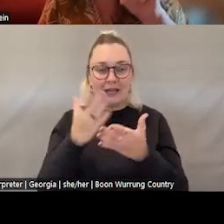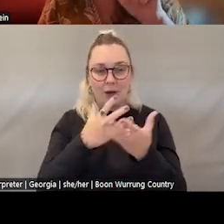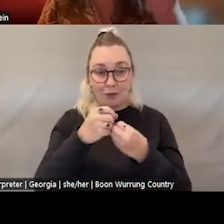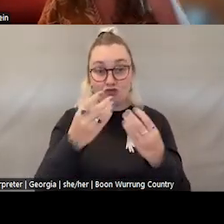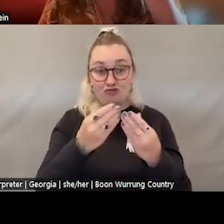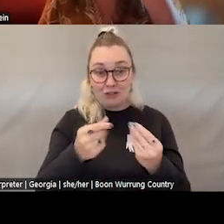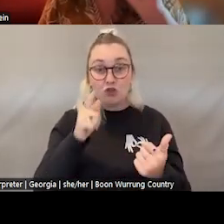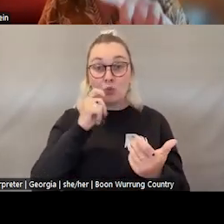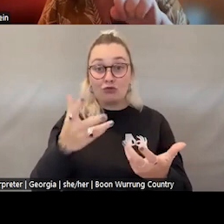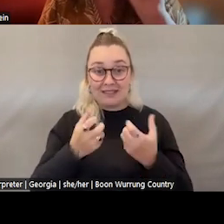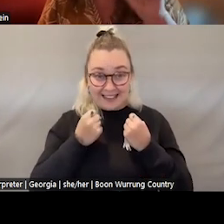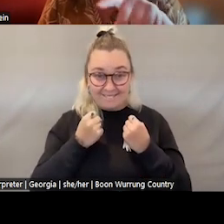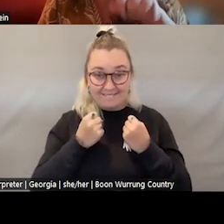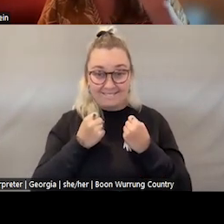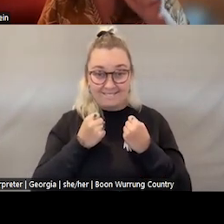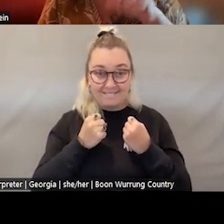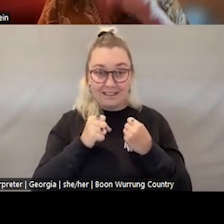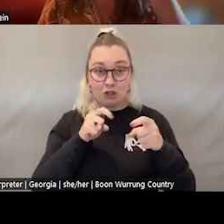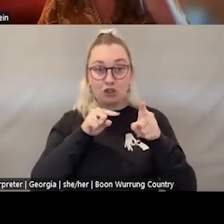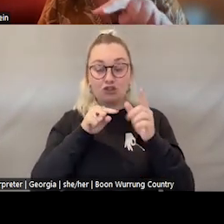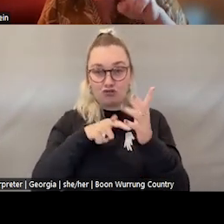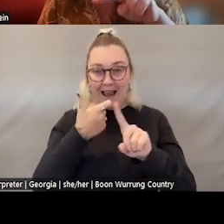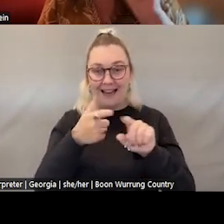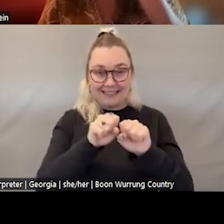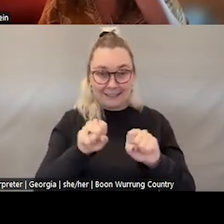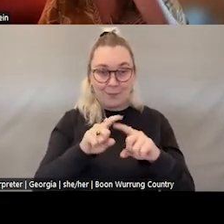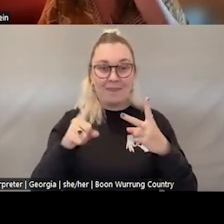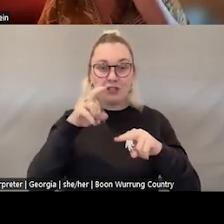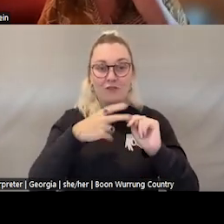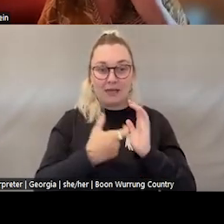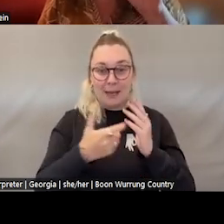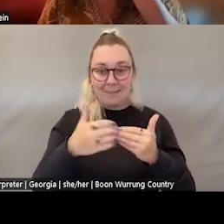you receive is the TRACK system, first Friday maintenance checklist,